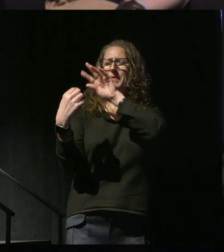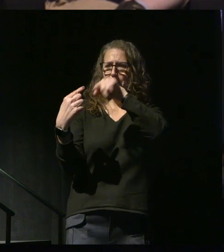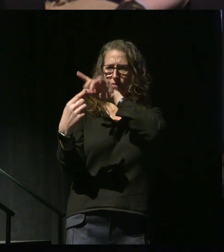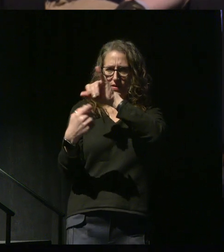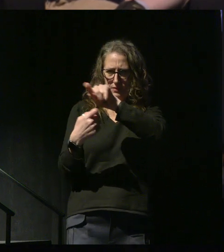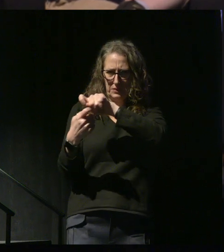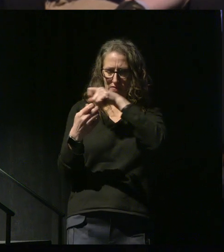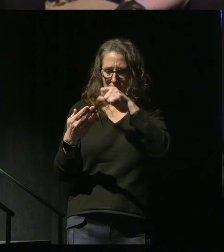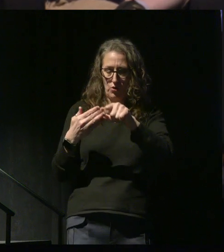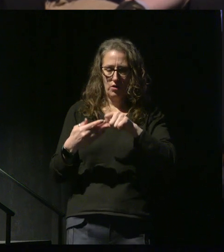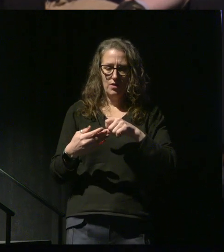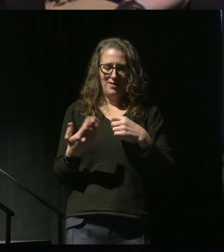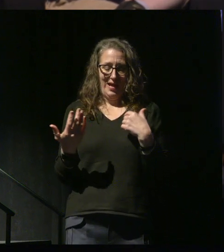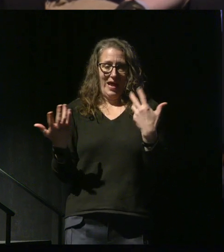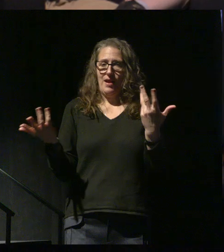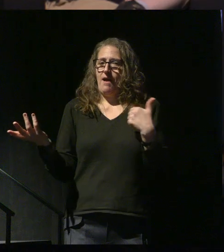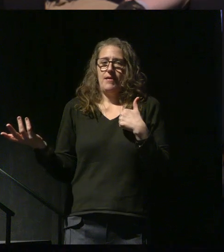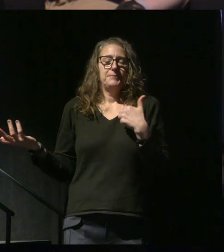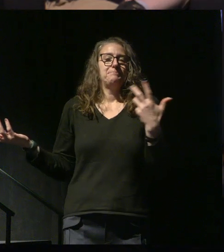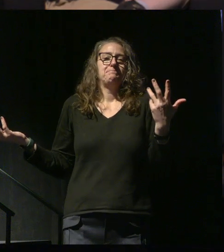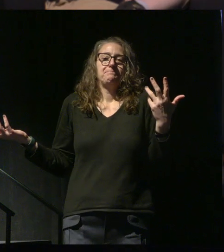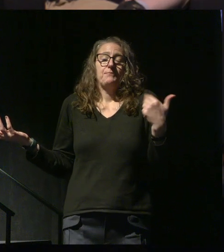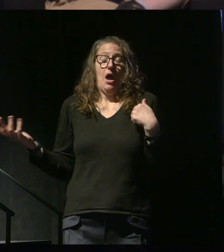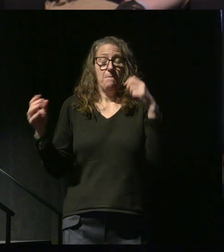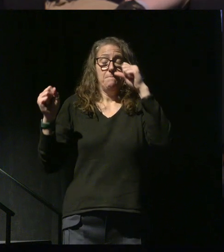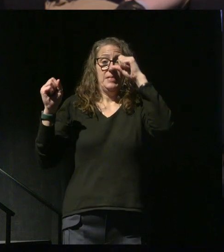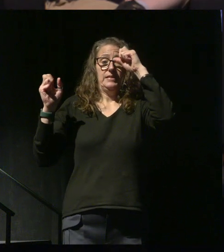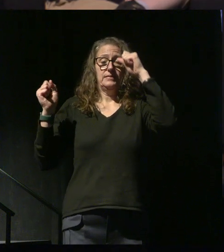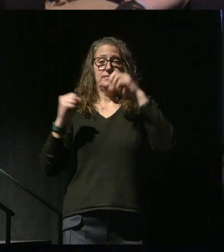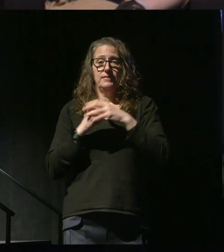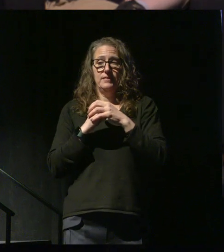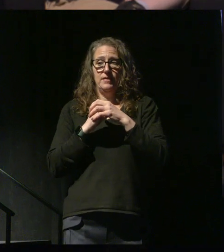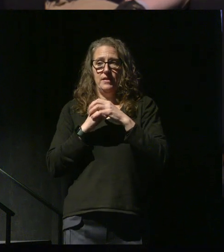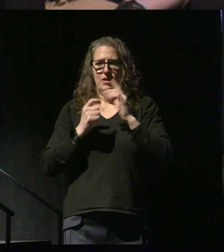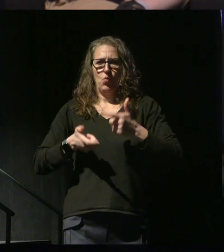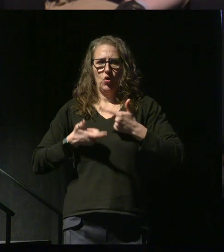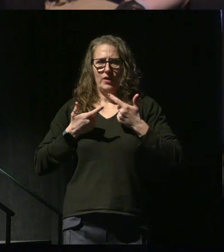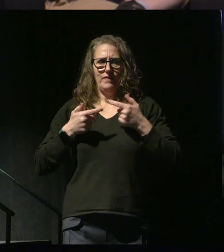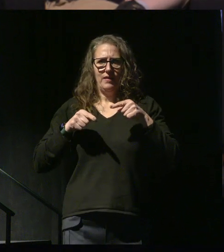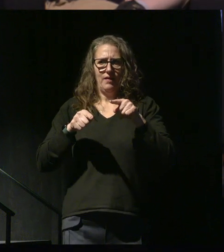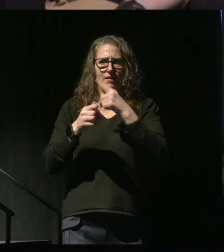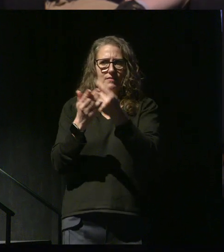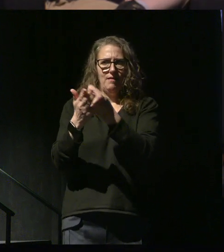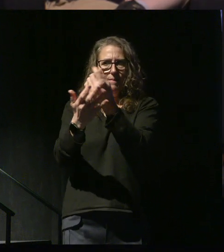Yeah. And I'm just, I'm amazed that we're living in a time actually like this is maybe like